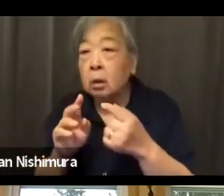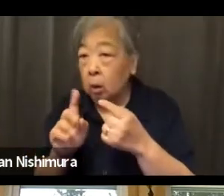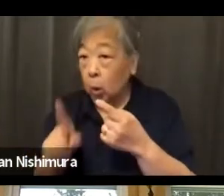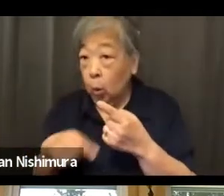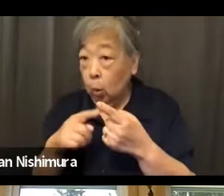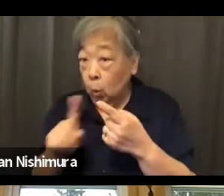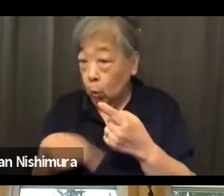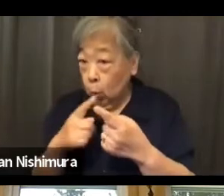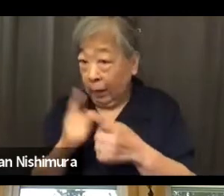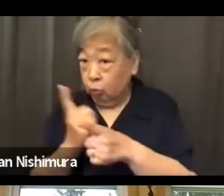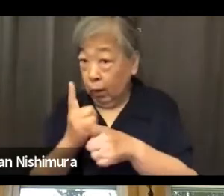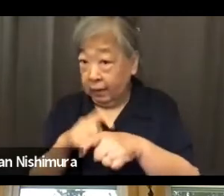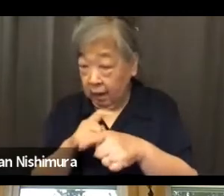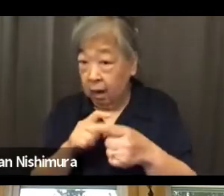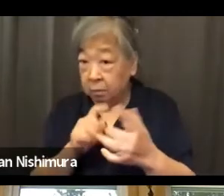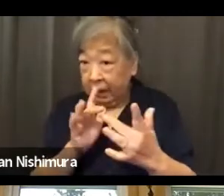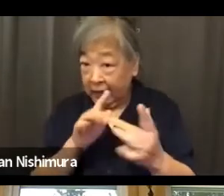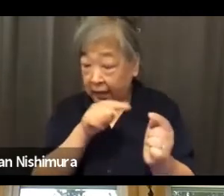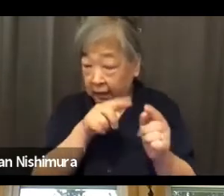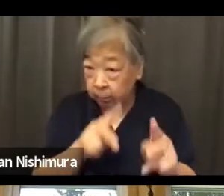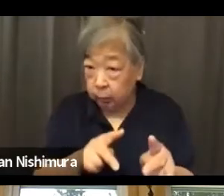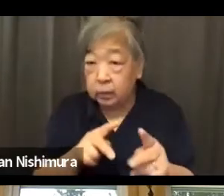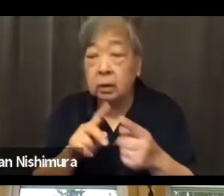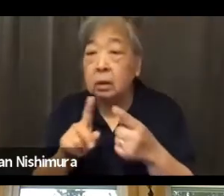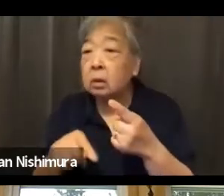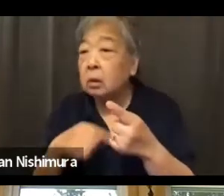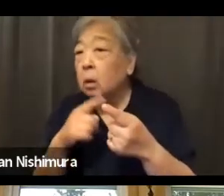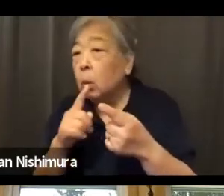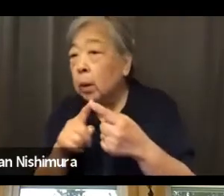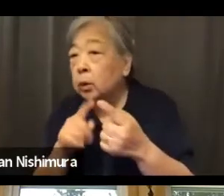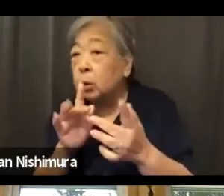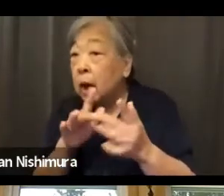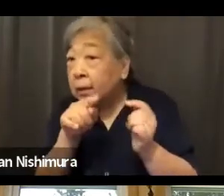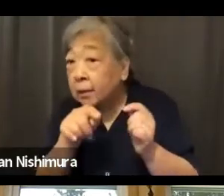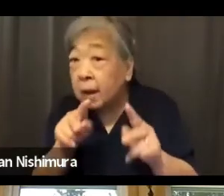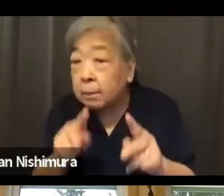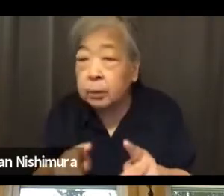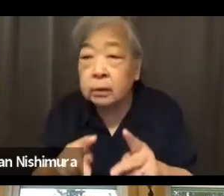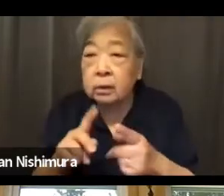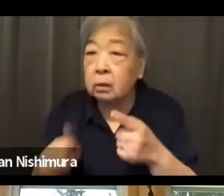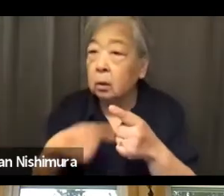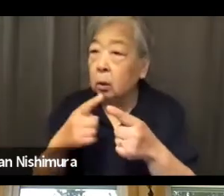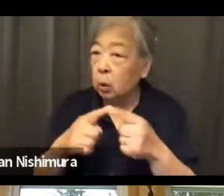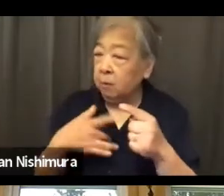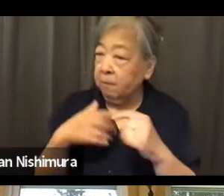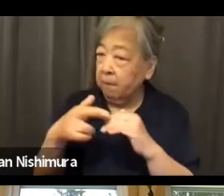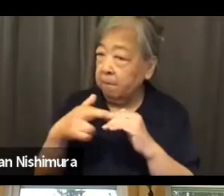you refer on, that really allows everyone to feel confident and allows the student to